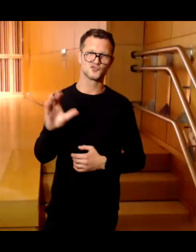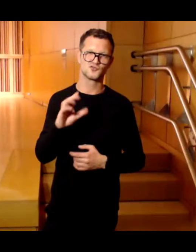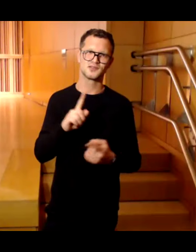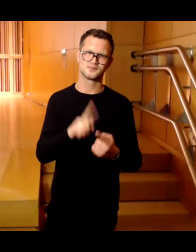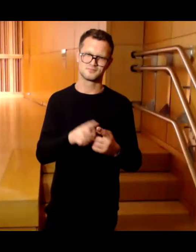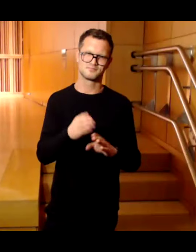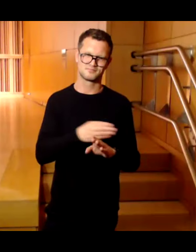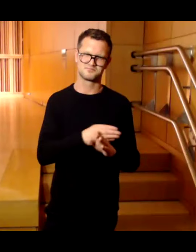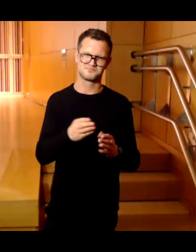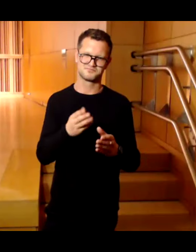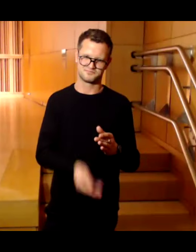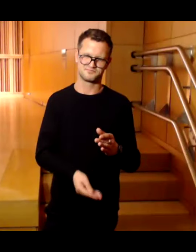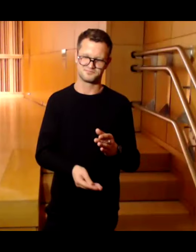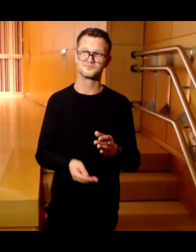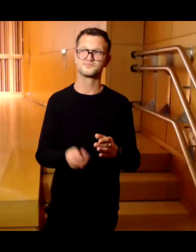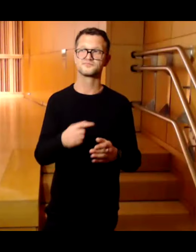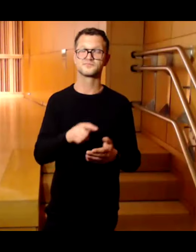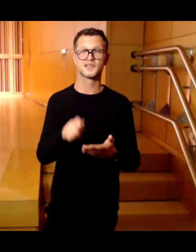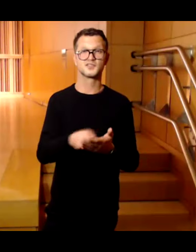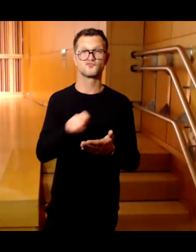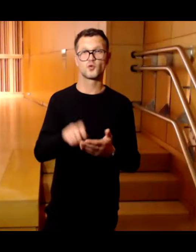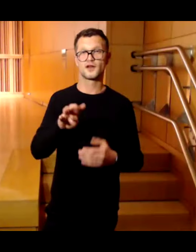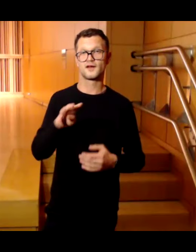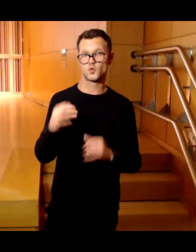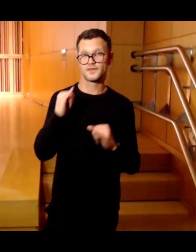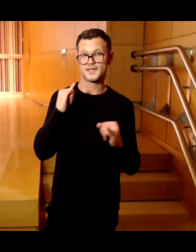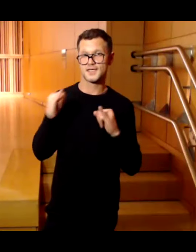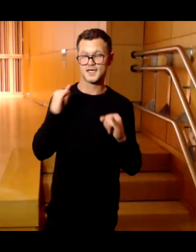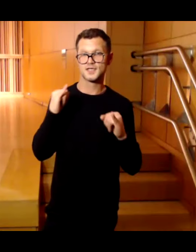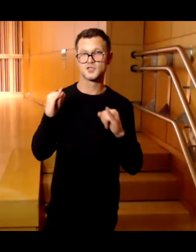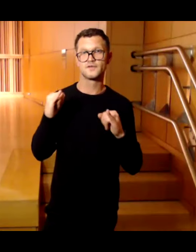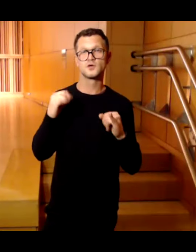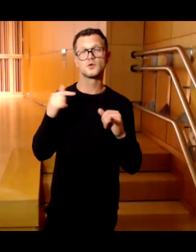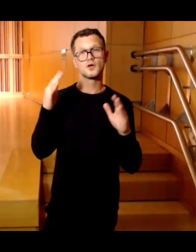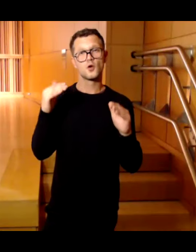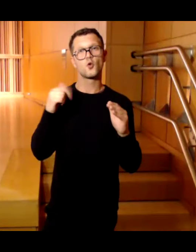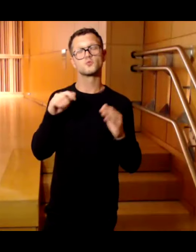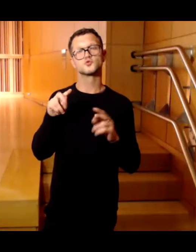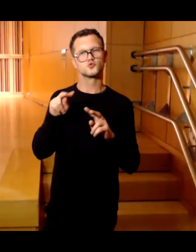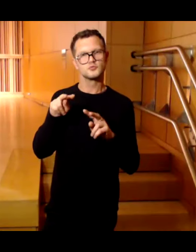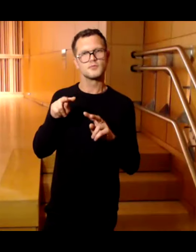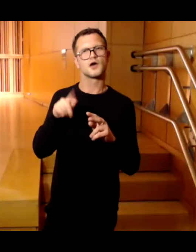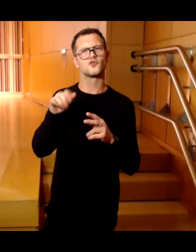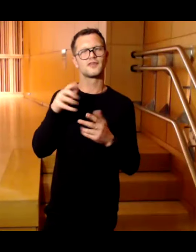As Robert has noted in a forthcoming interview. He had long hoped to honor Essex's wish to be remembered and celebrated.